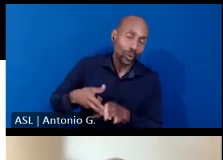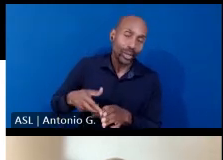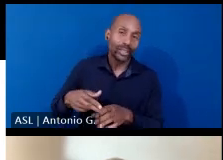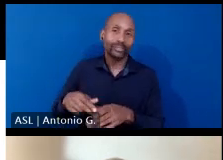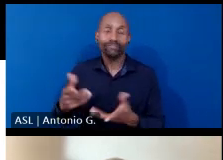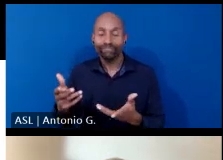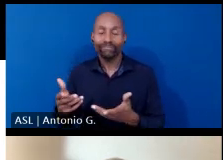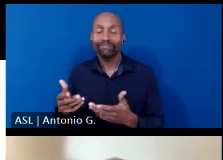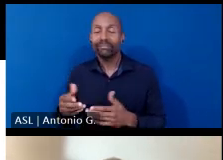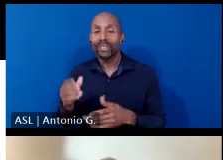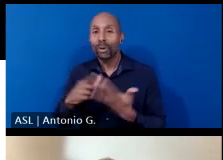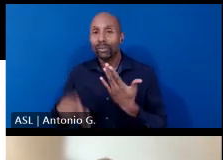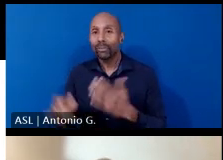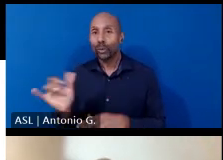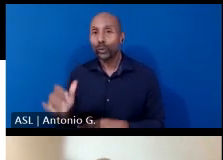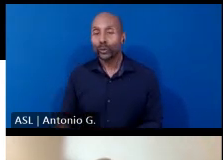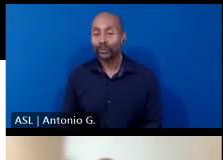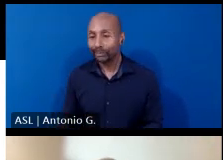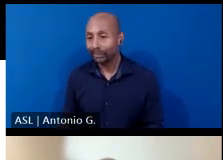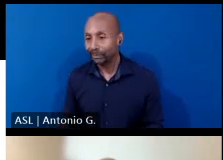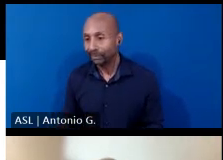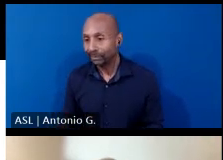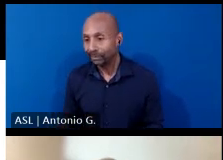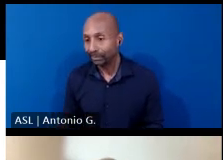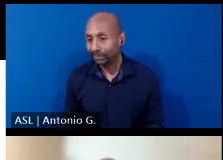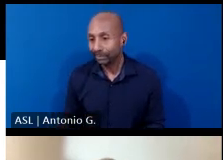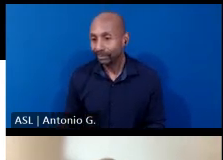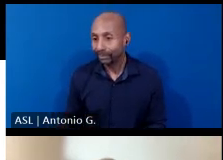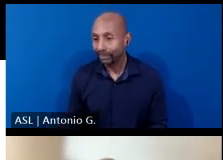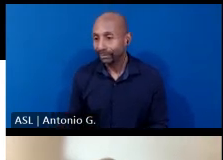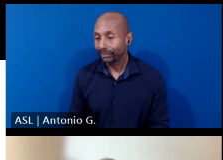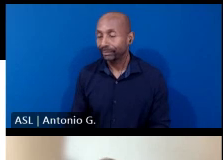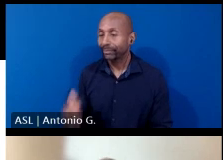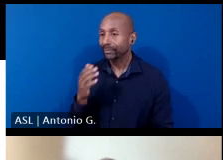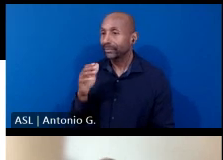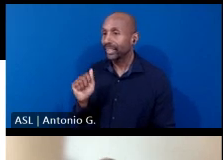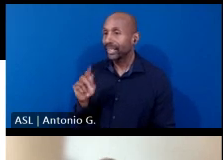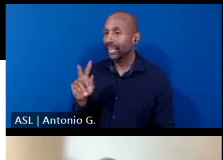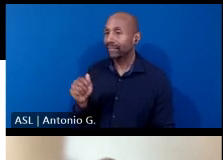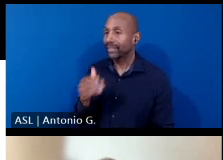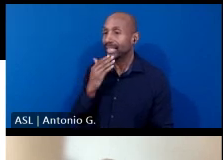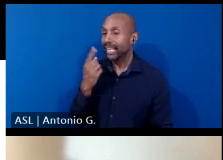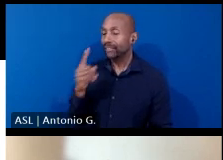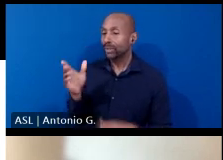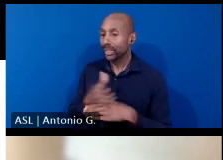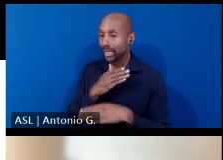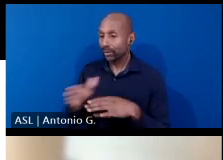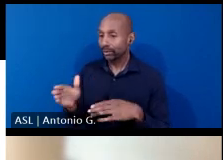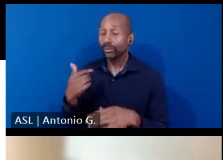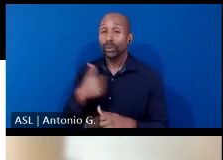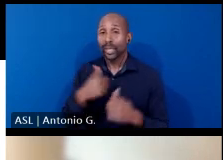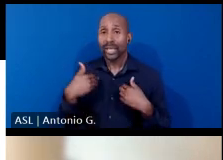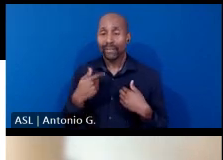Thanks. Thank you for sharing. We do have a little bit more time if there are any further